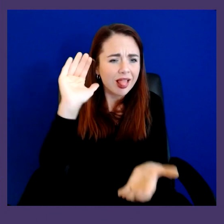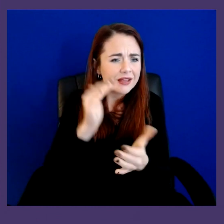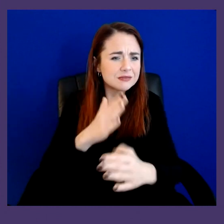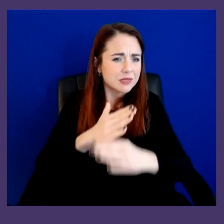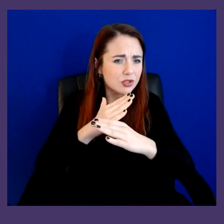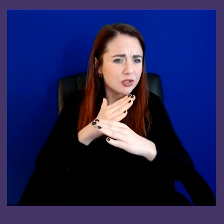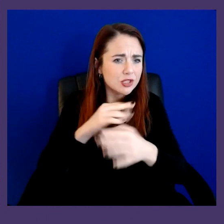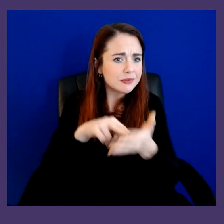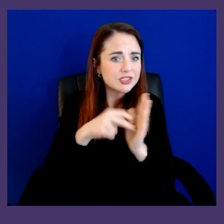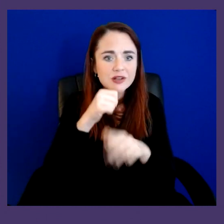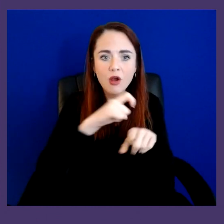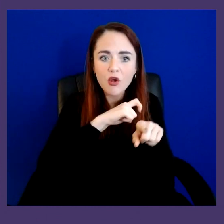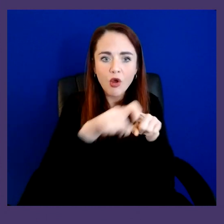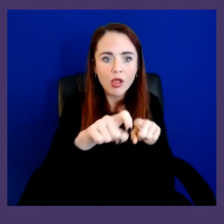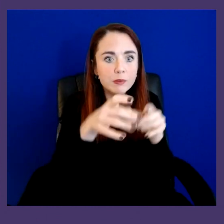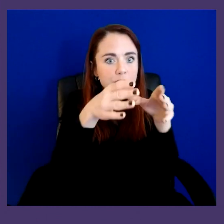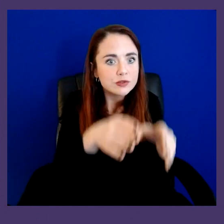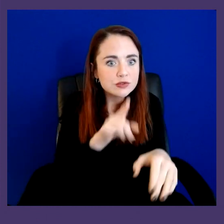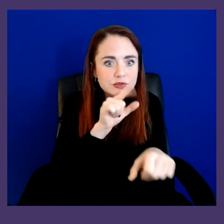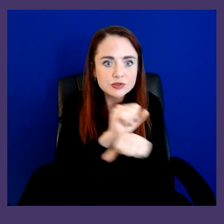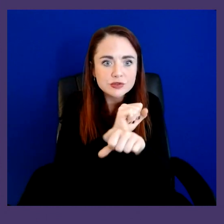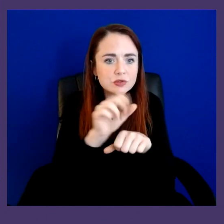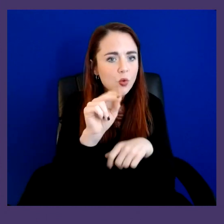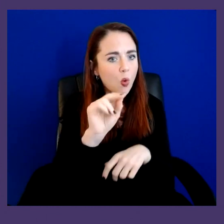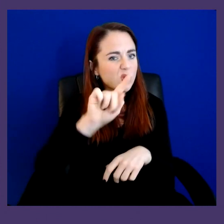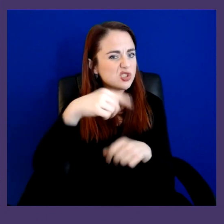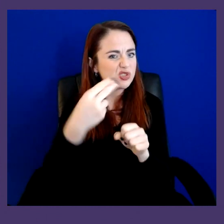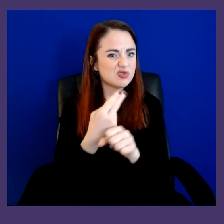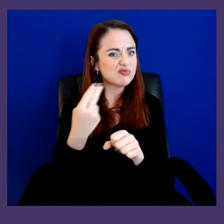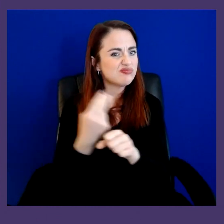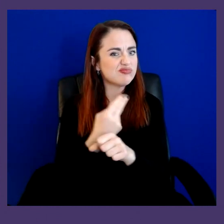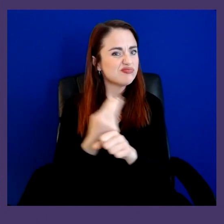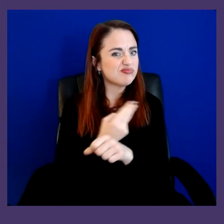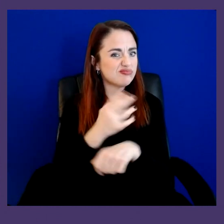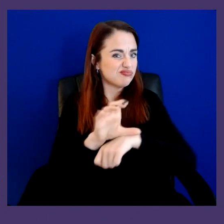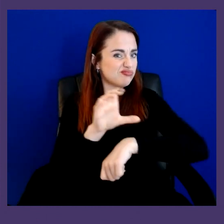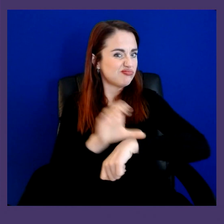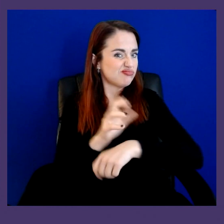you're really just using a computer or using your phone.